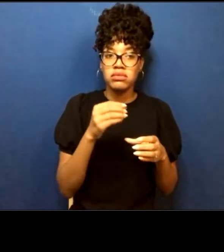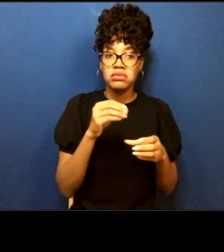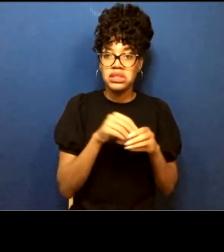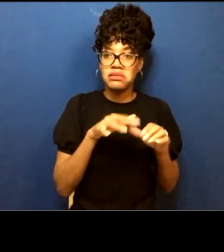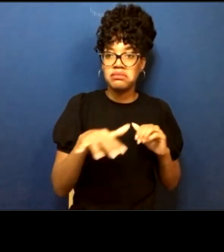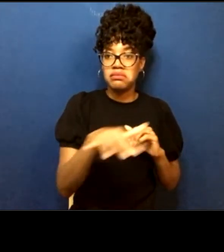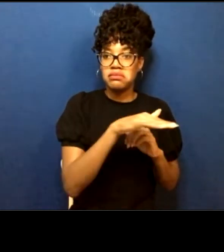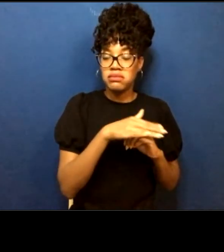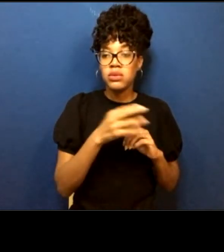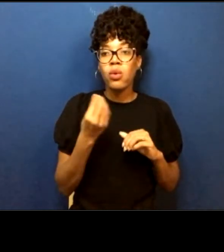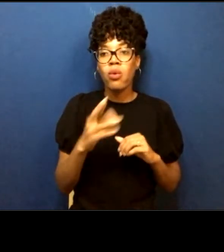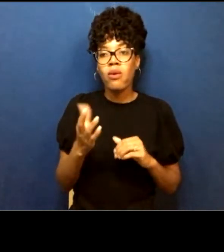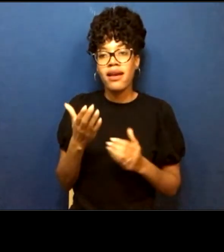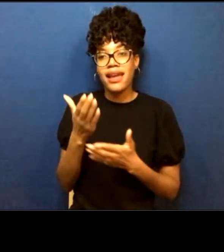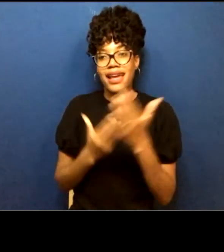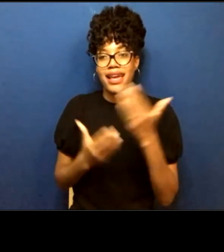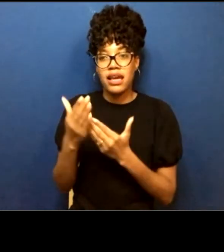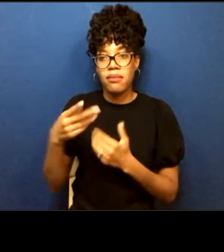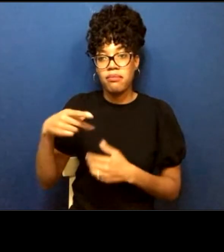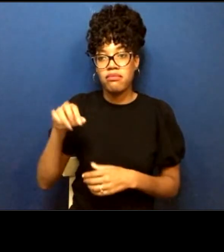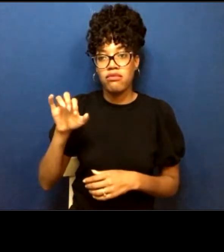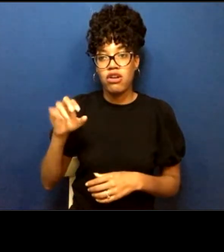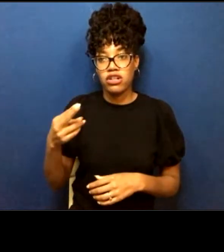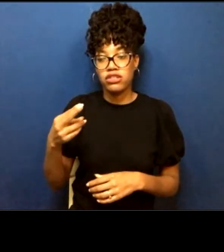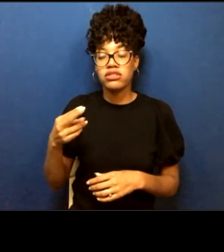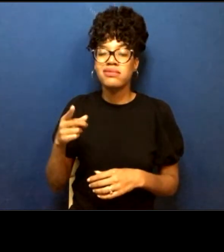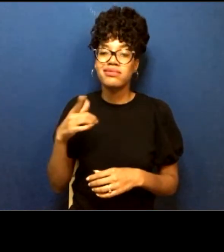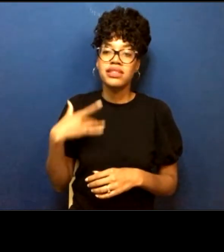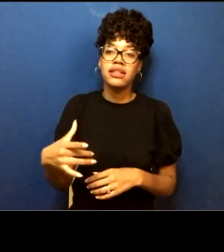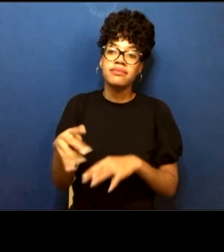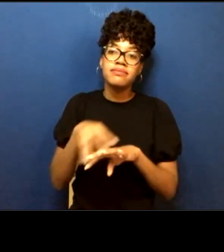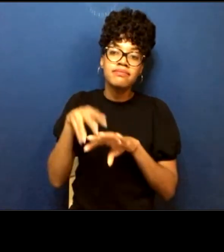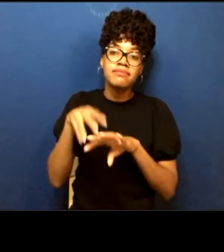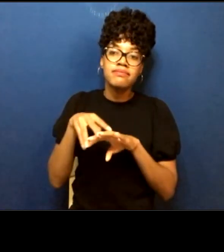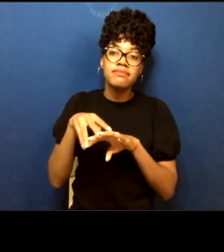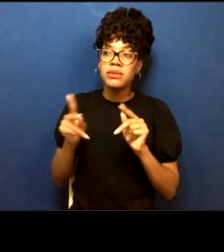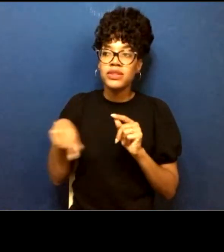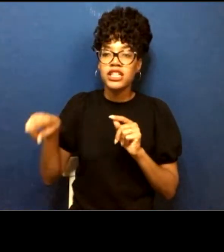And that is usually done by a lot of our tribal partners here in Great Lakes or Canada as well.